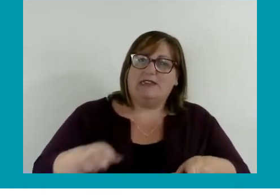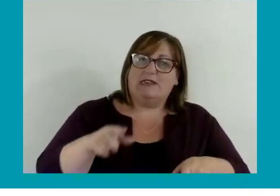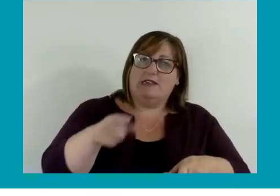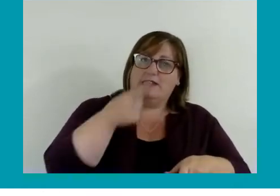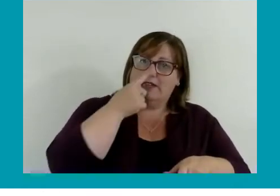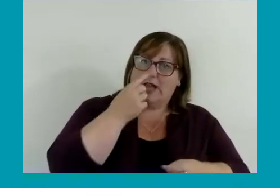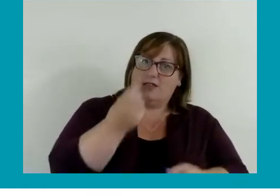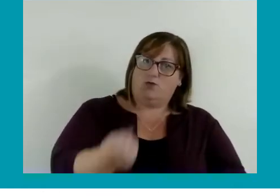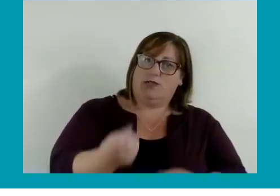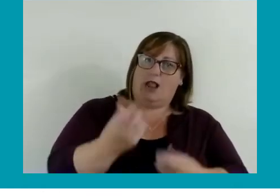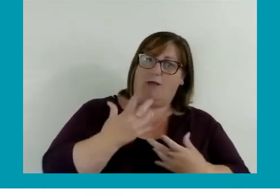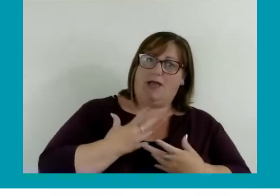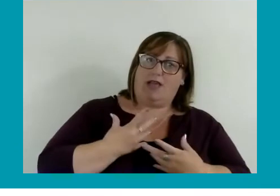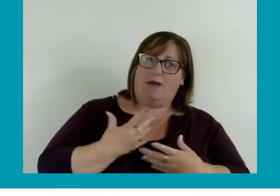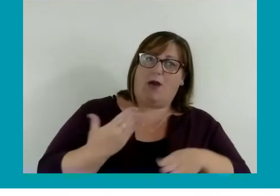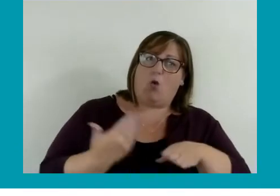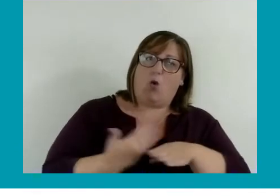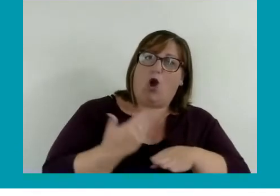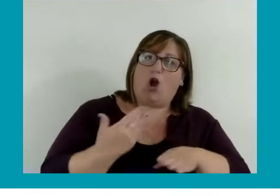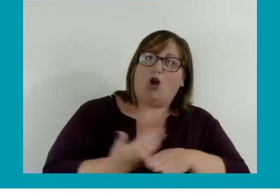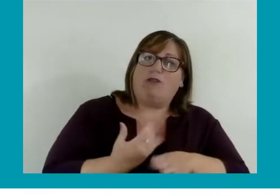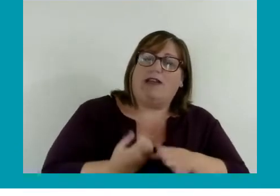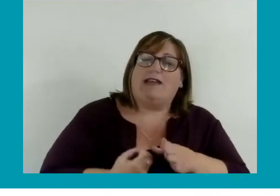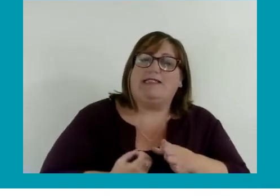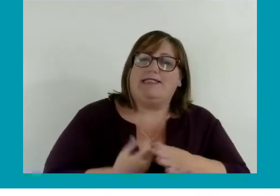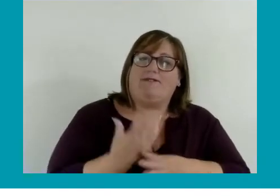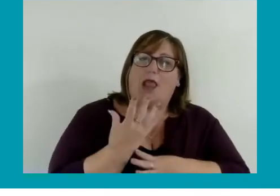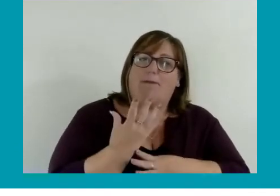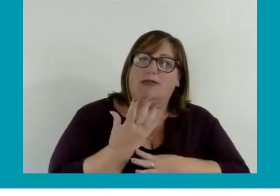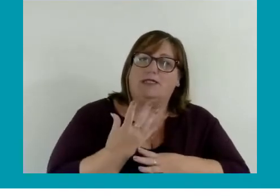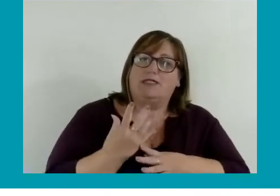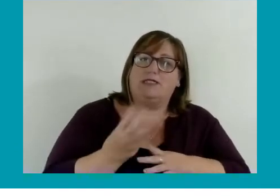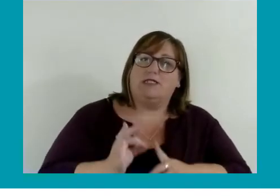career development and progression what sort of initiatives and programs do you